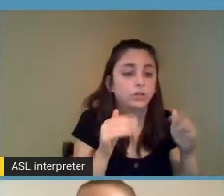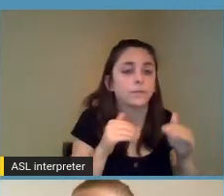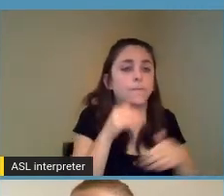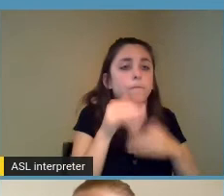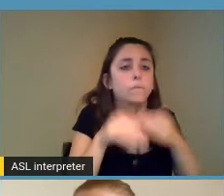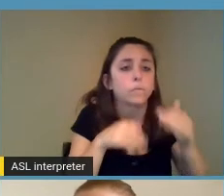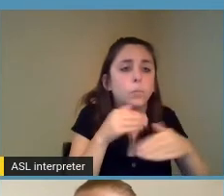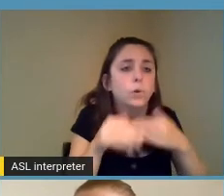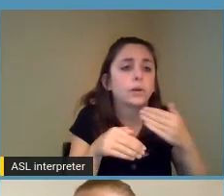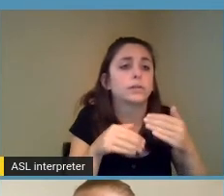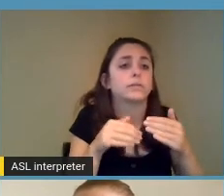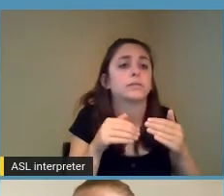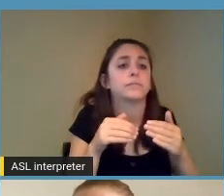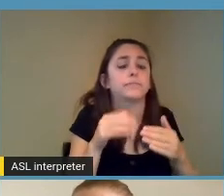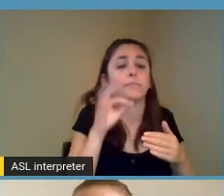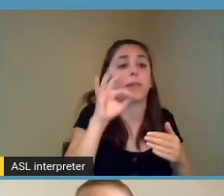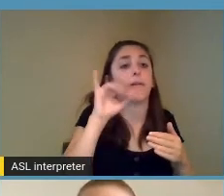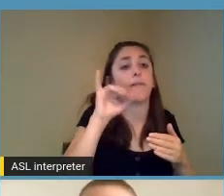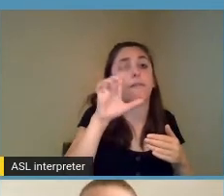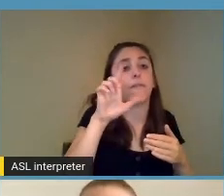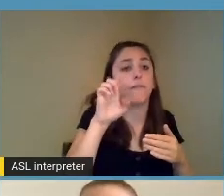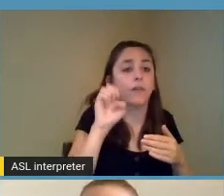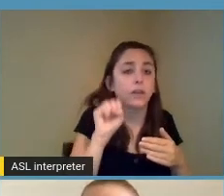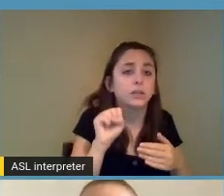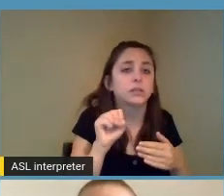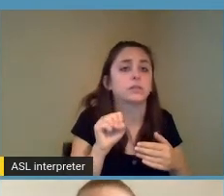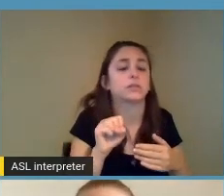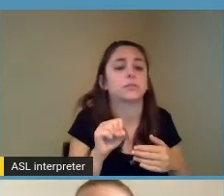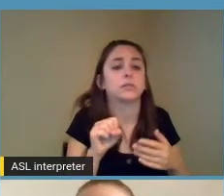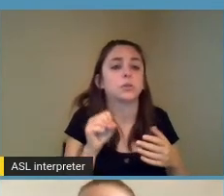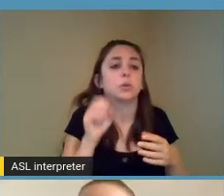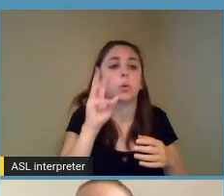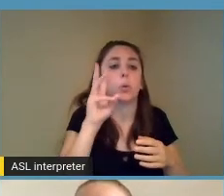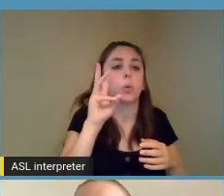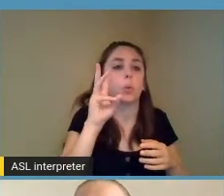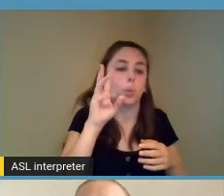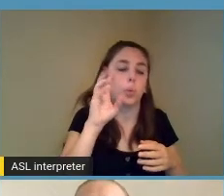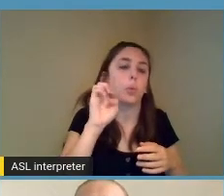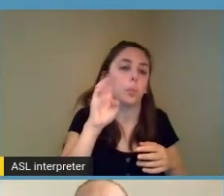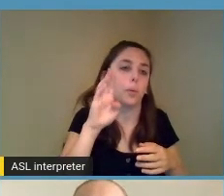with Auphonic so we talked about in the beginning that is that website Auphonic.com and then